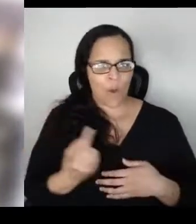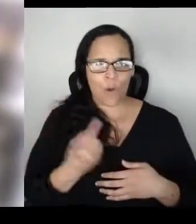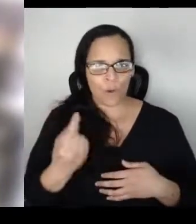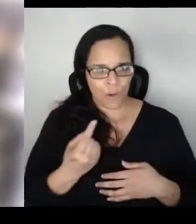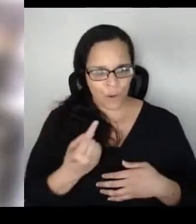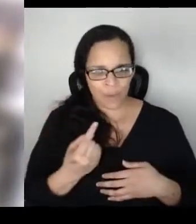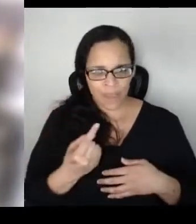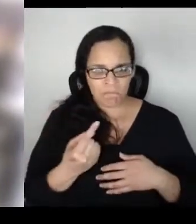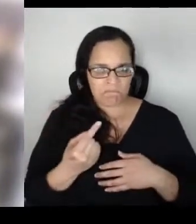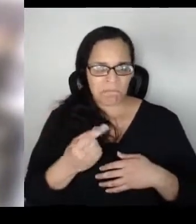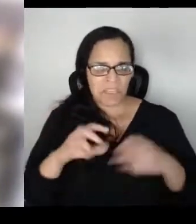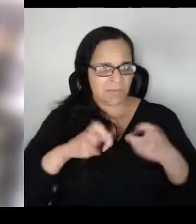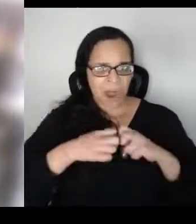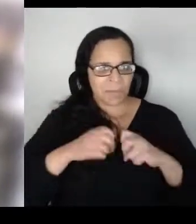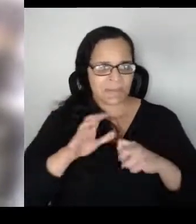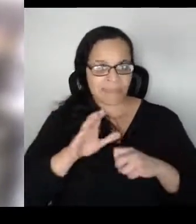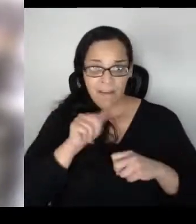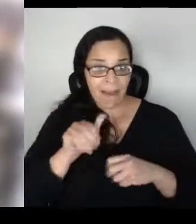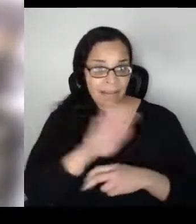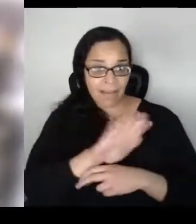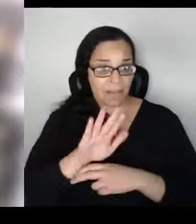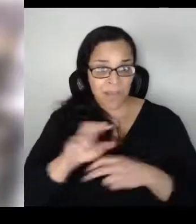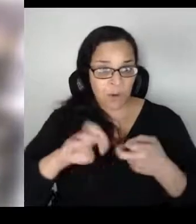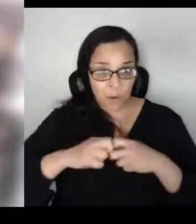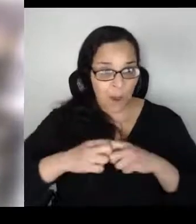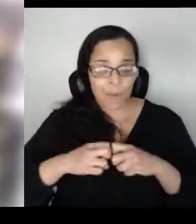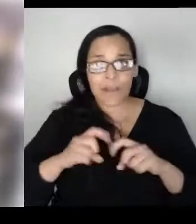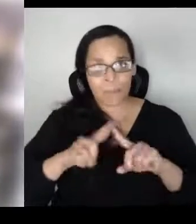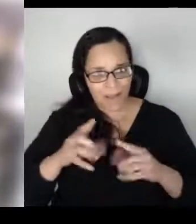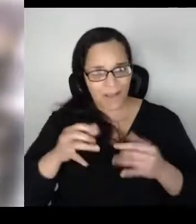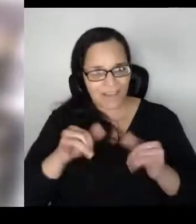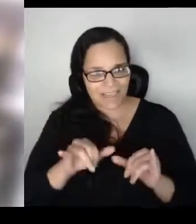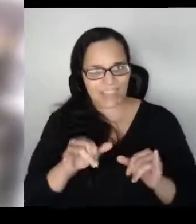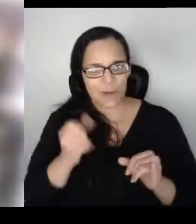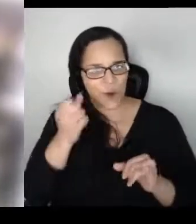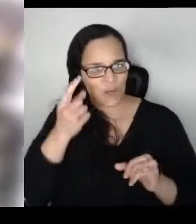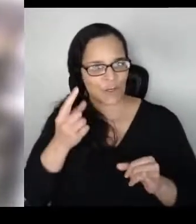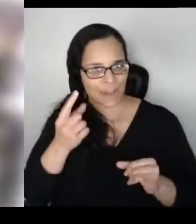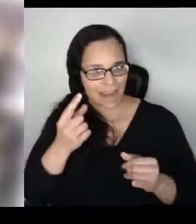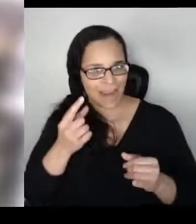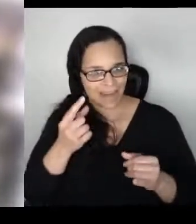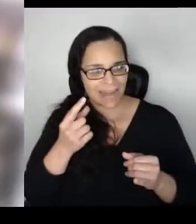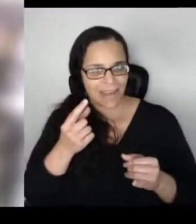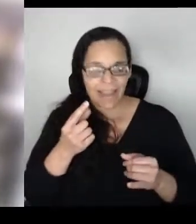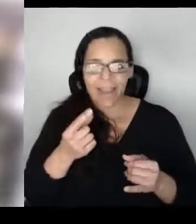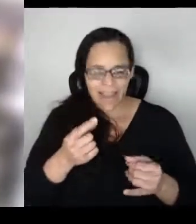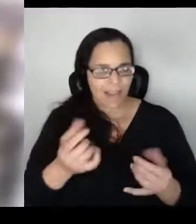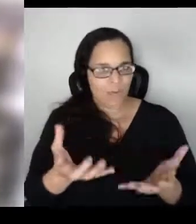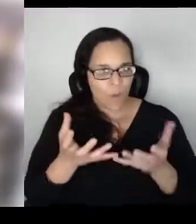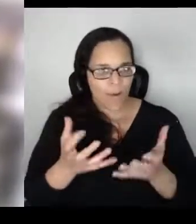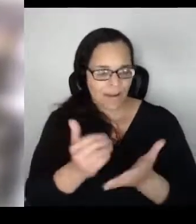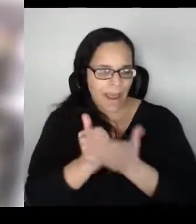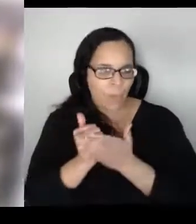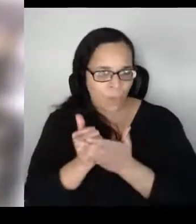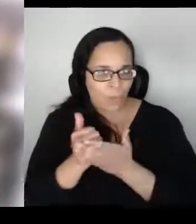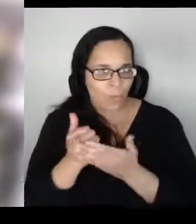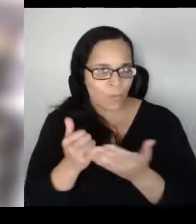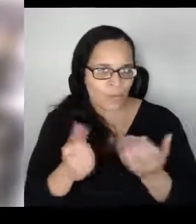"but they understand the cause and they're willing "to still assist us with this." So that helps bring the issue forward, honestly,